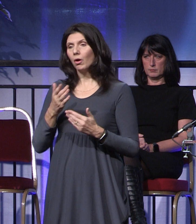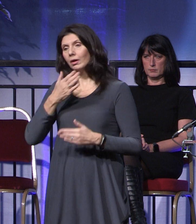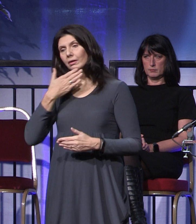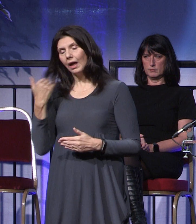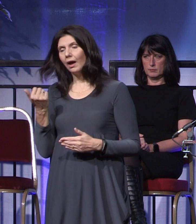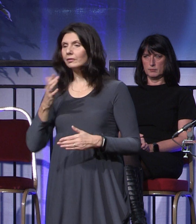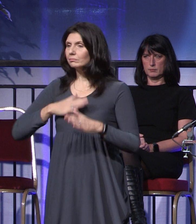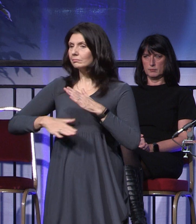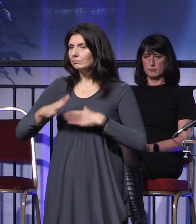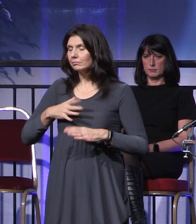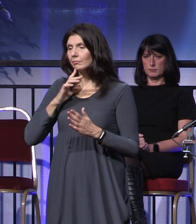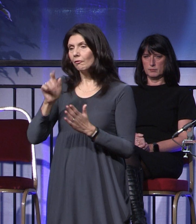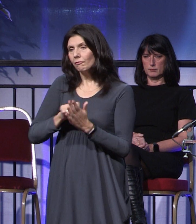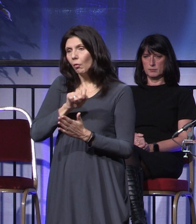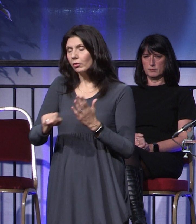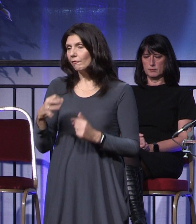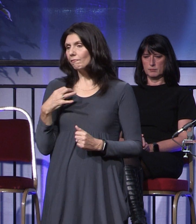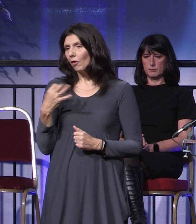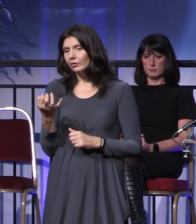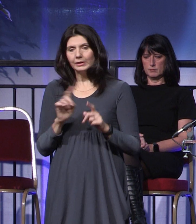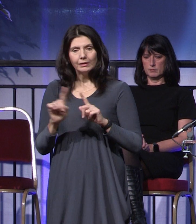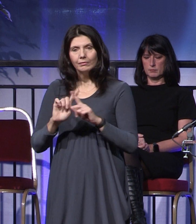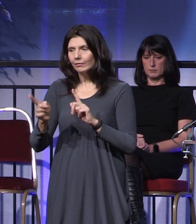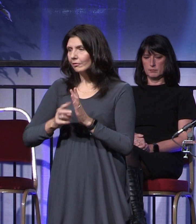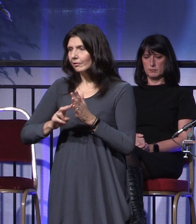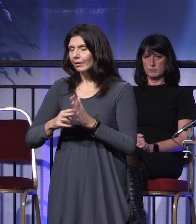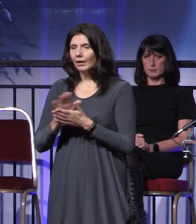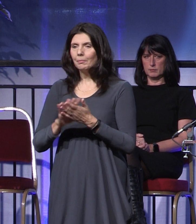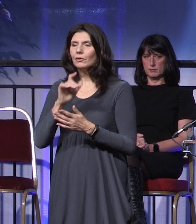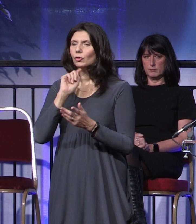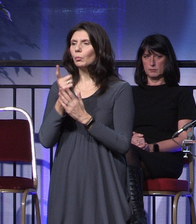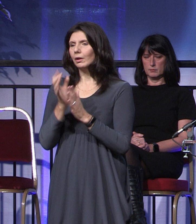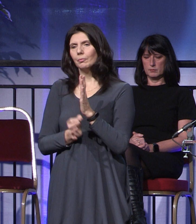to vote and to volunteer to provide a greater boost to economic growth and to